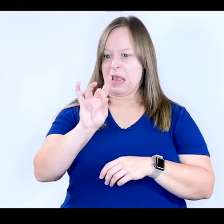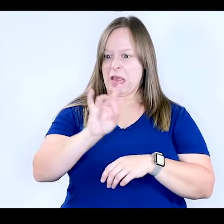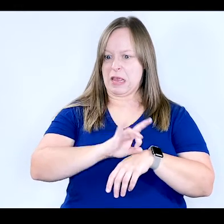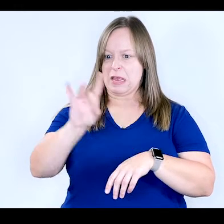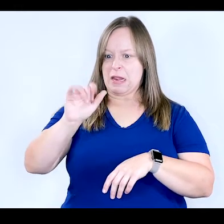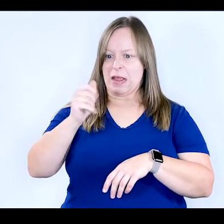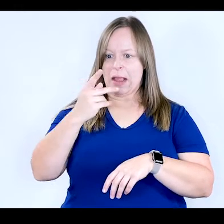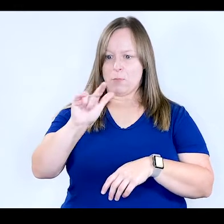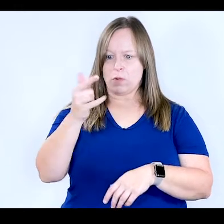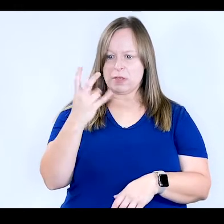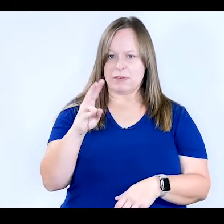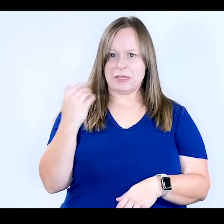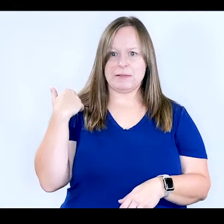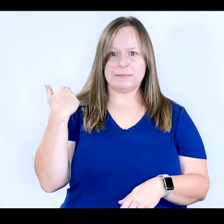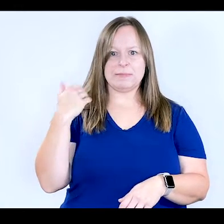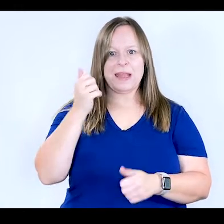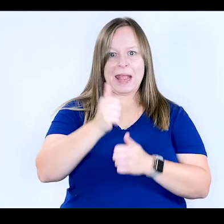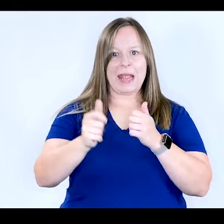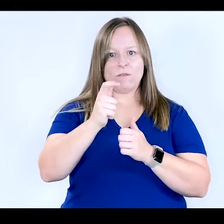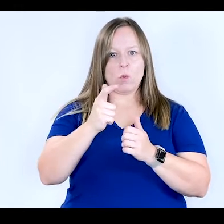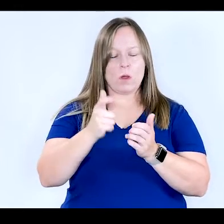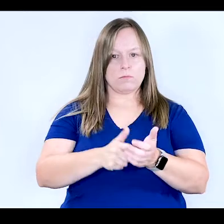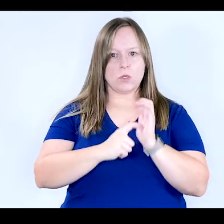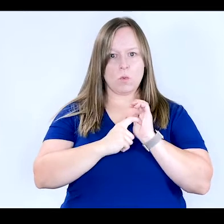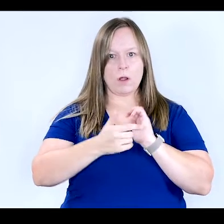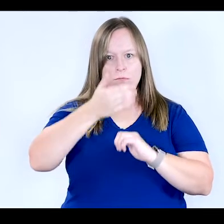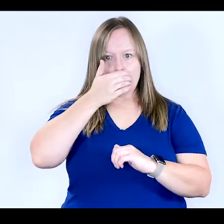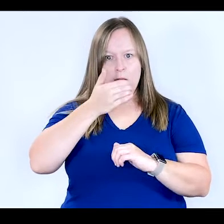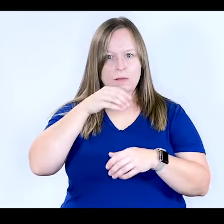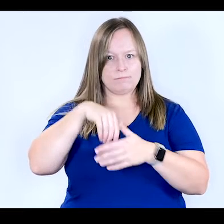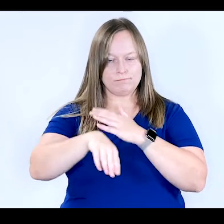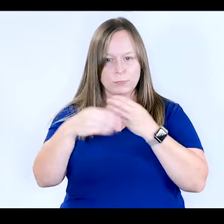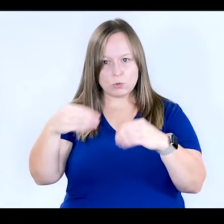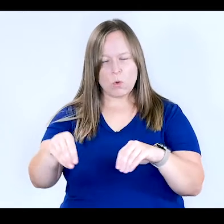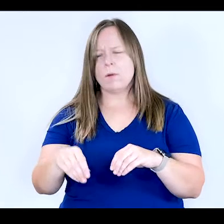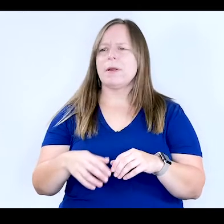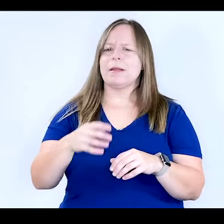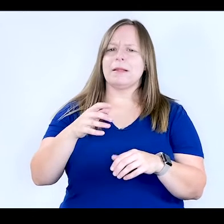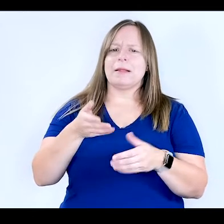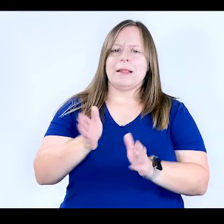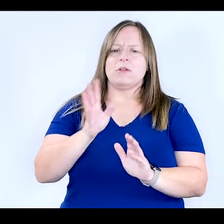April 17th, everyone will be wearing a mask. Let's talk about why that is so